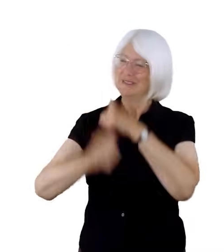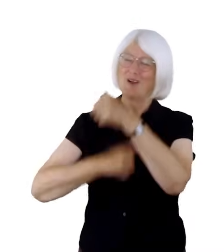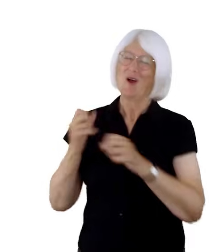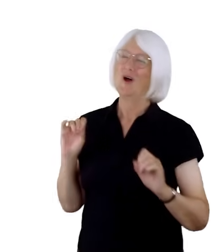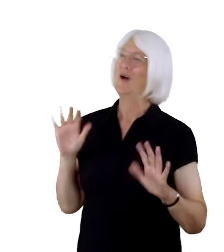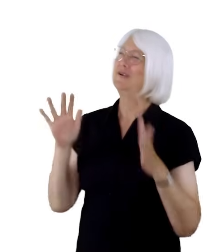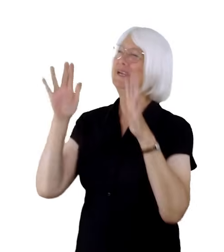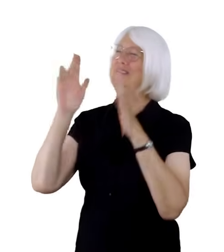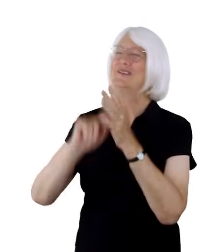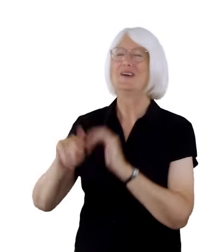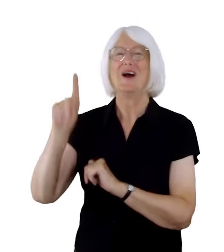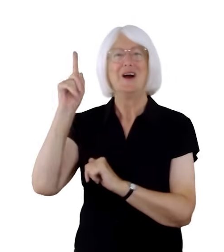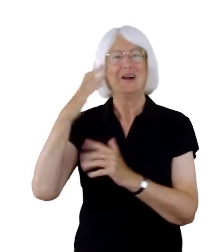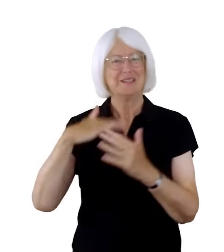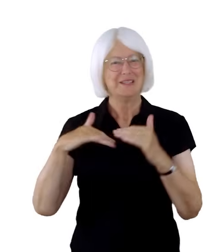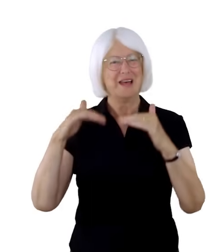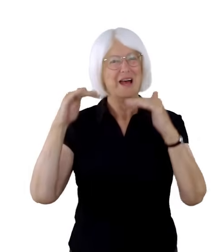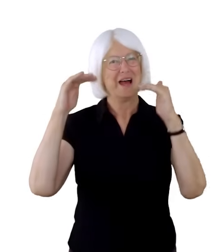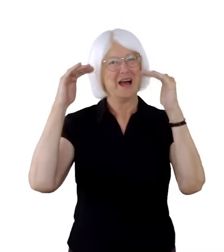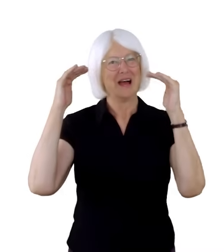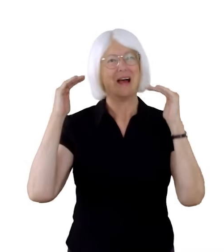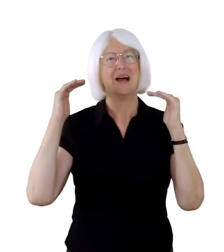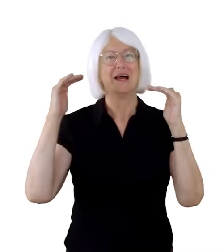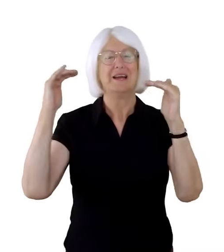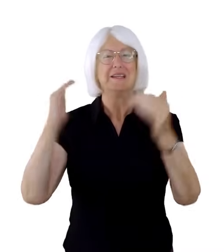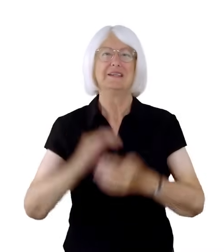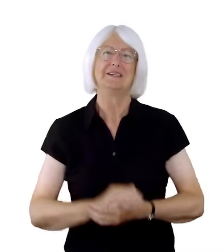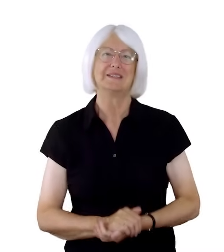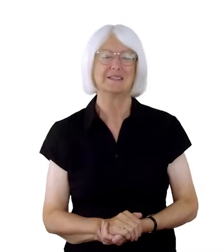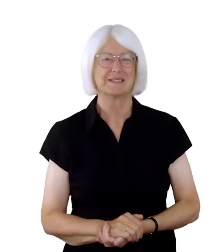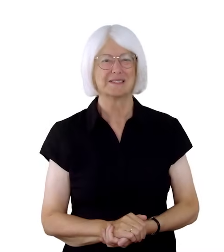Glory to God, in the highest